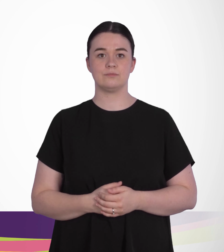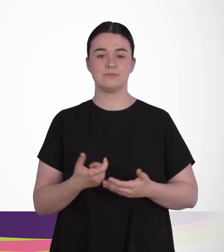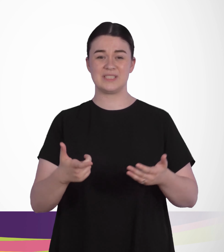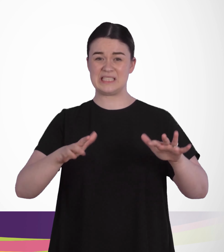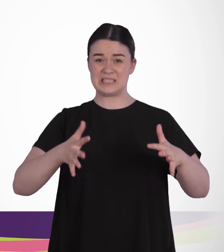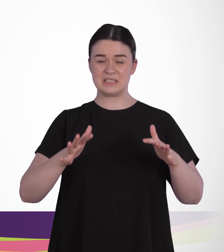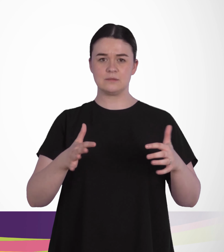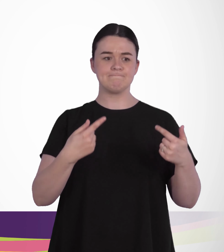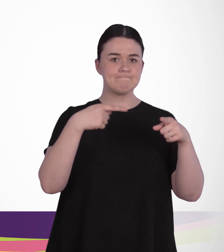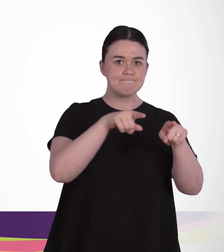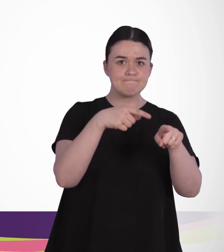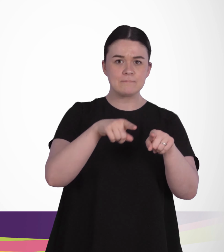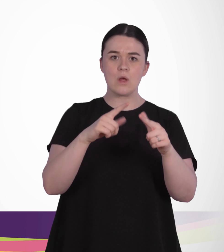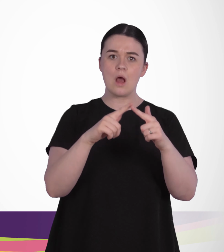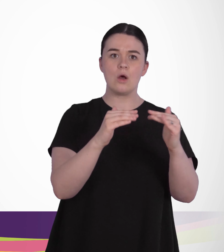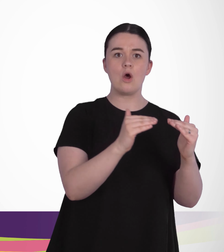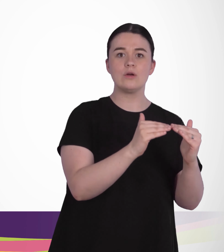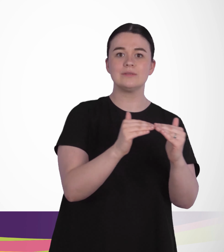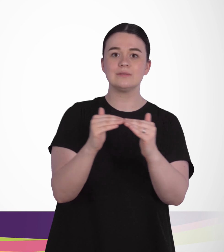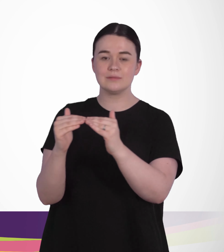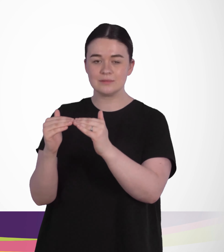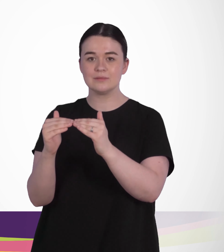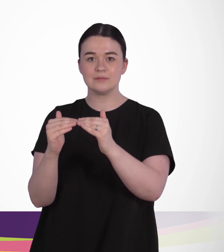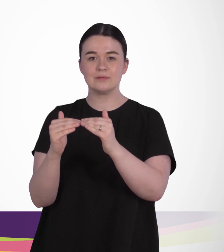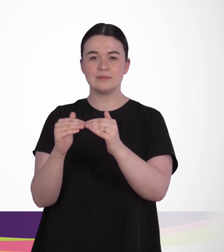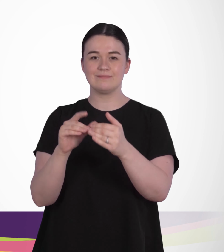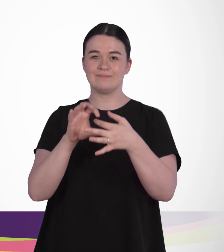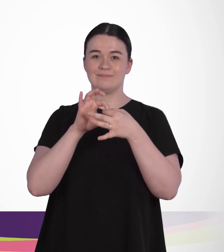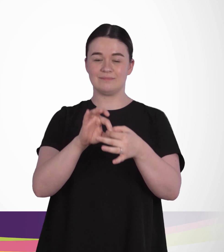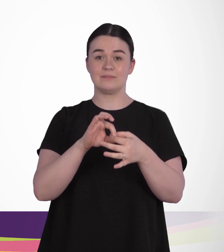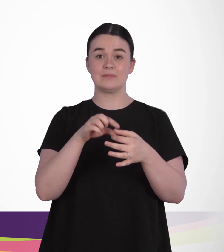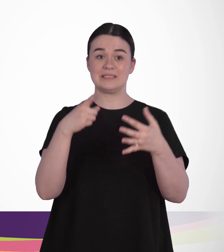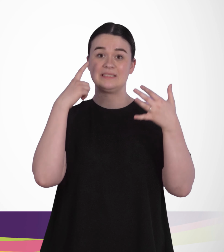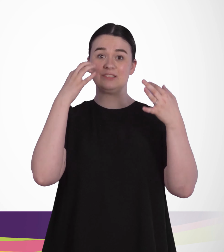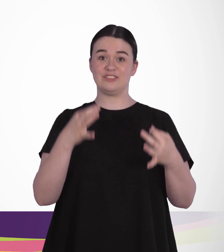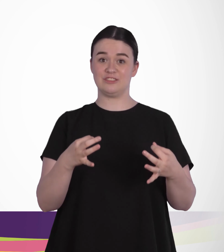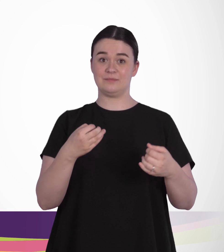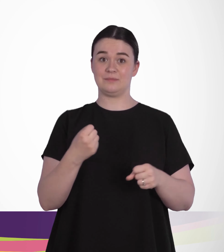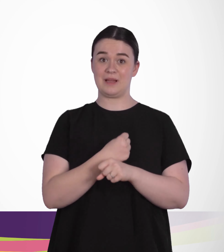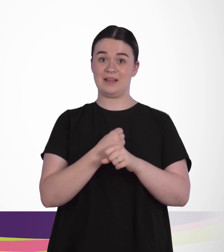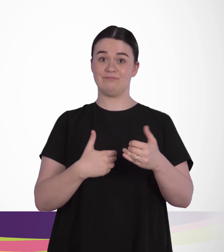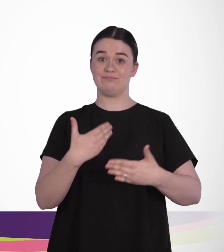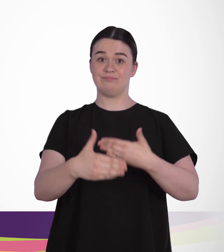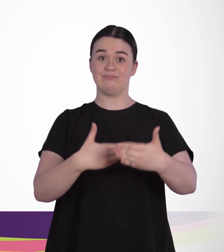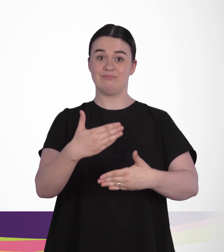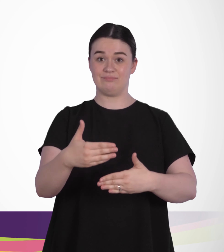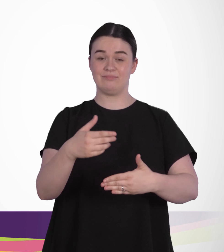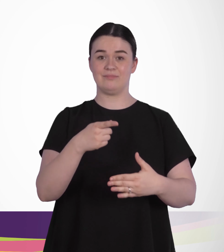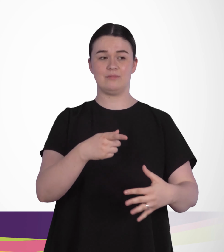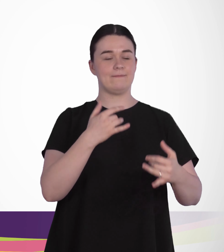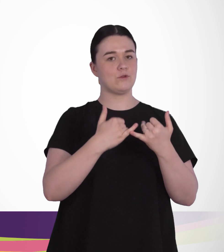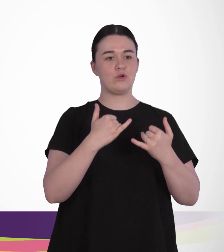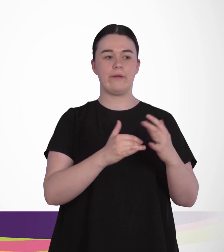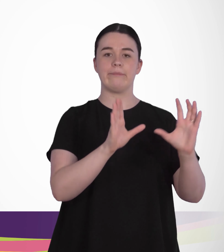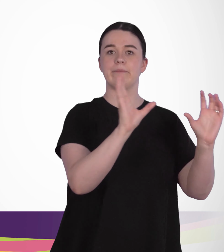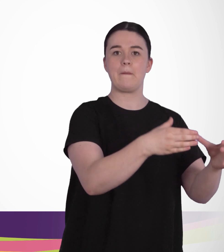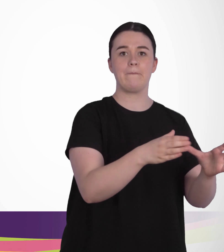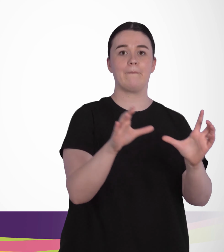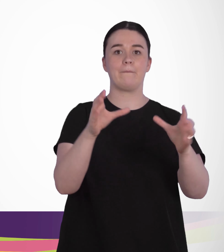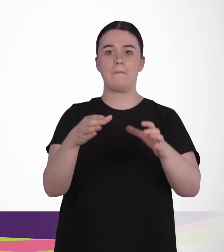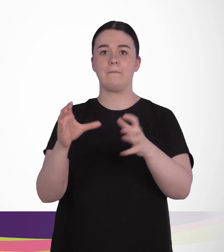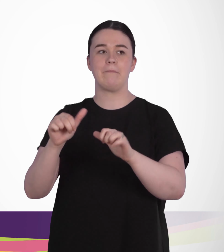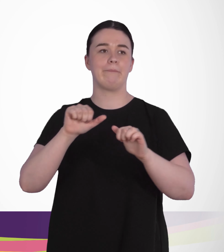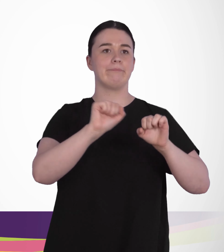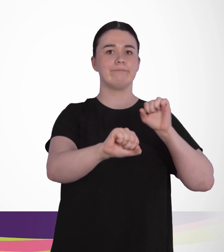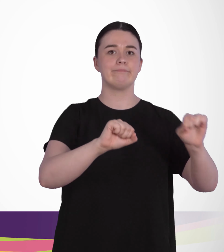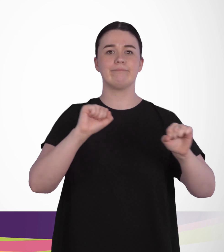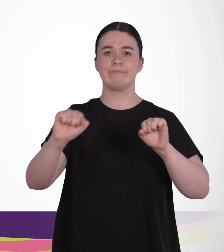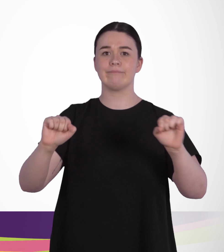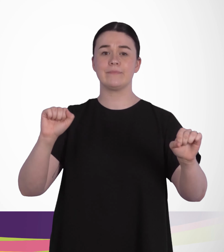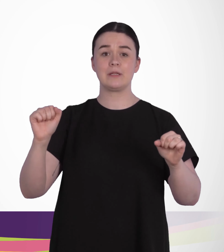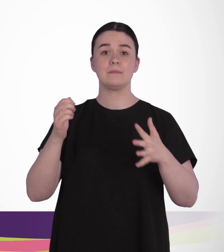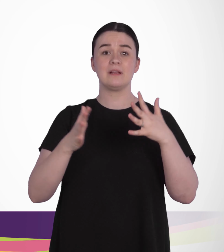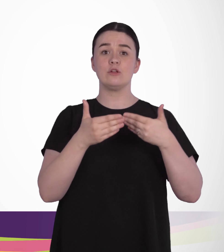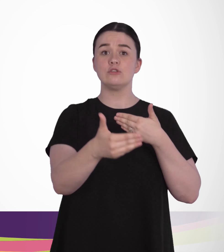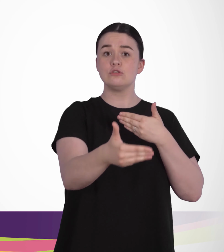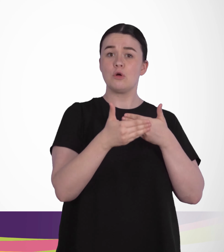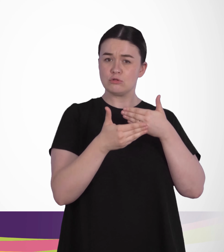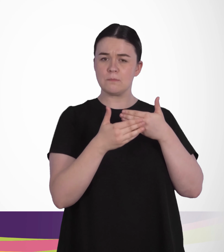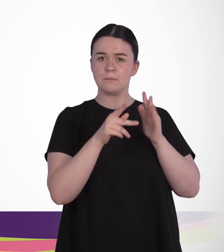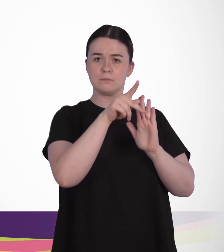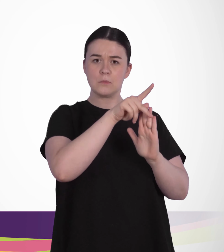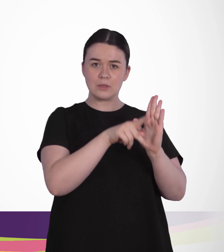Lack of alignment and consistency, fragmentation of effort, siloed decision-making, short-term policy